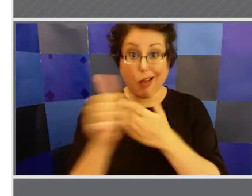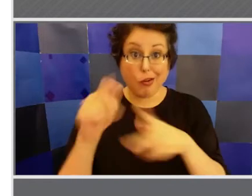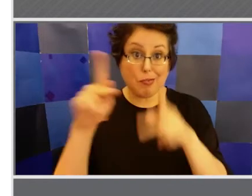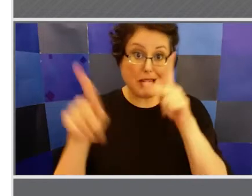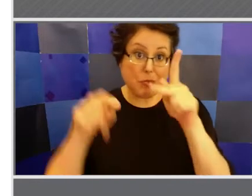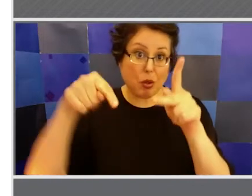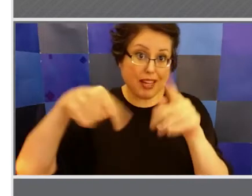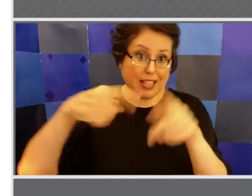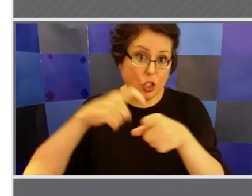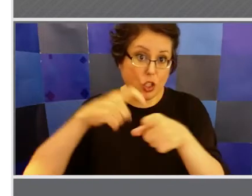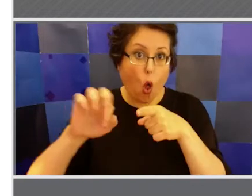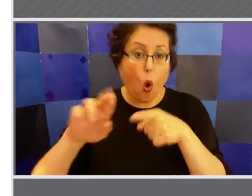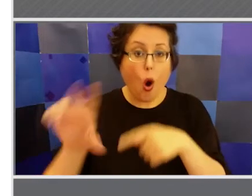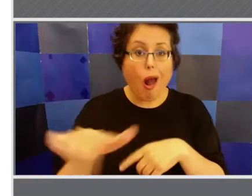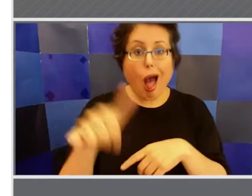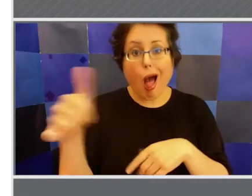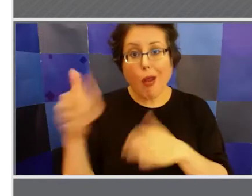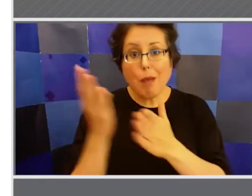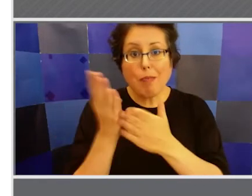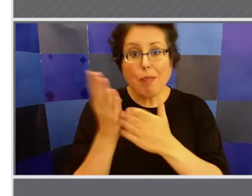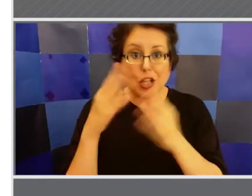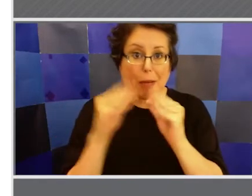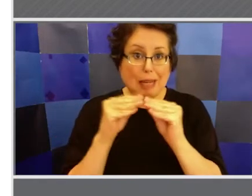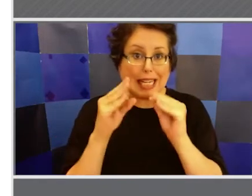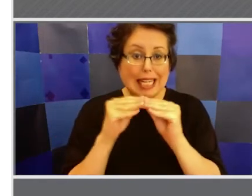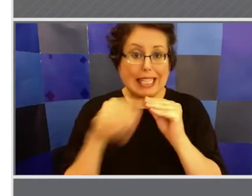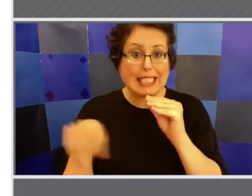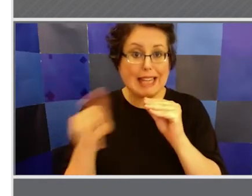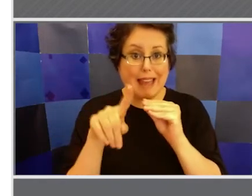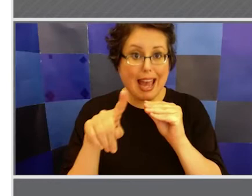another budget calls or budget meetings have have put forward.